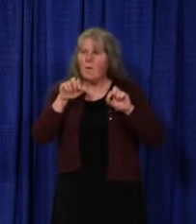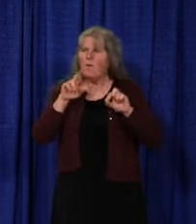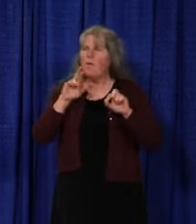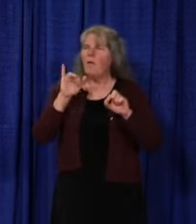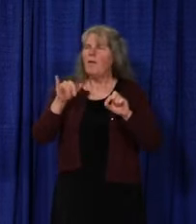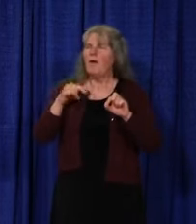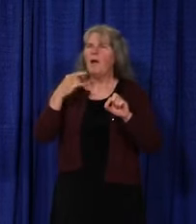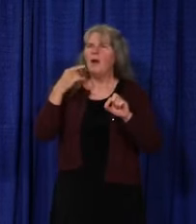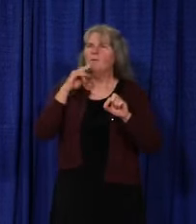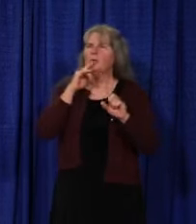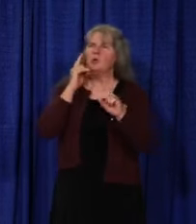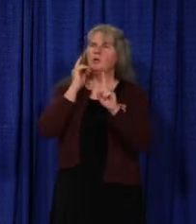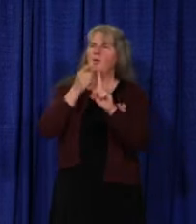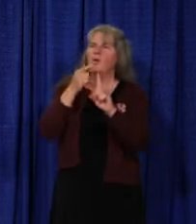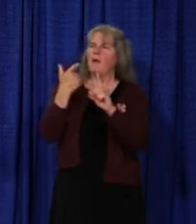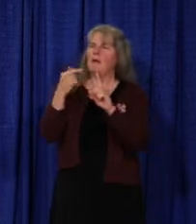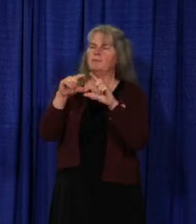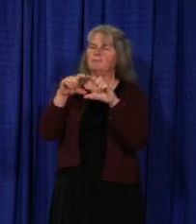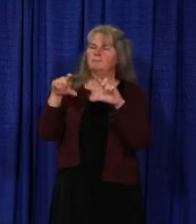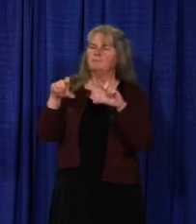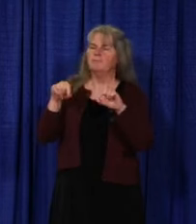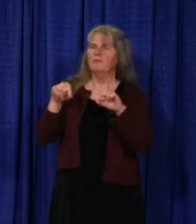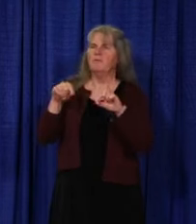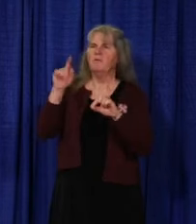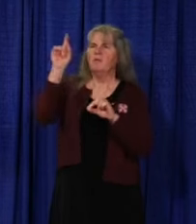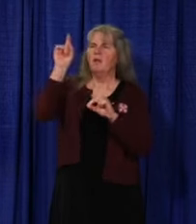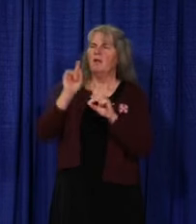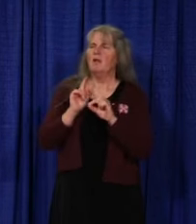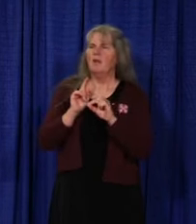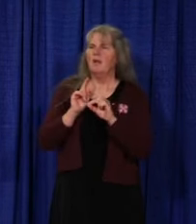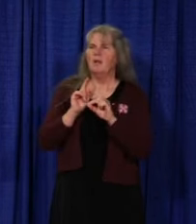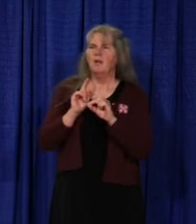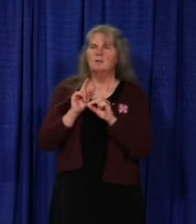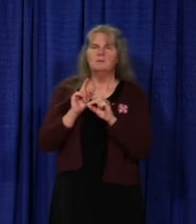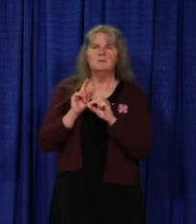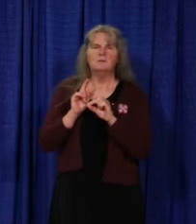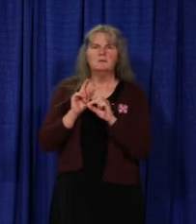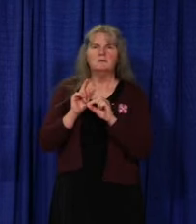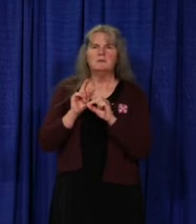Or are we really trying to